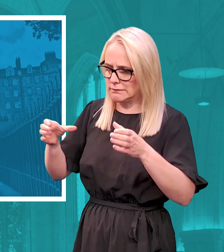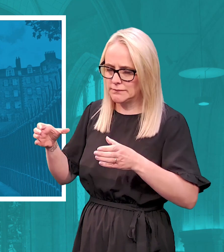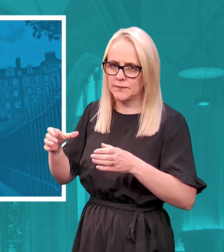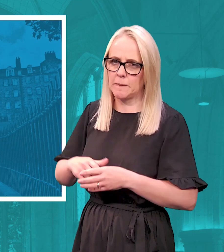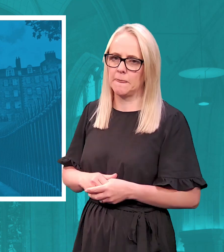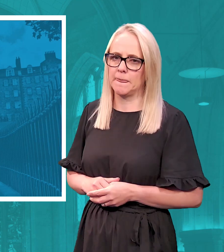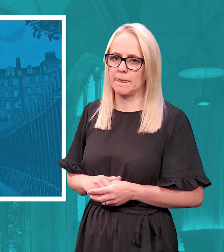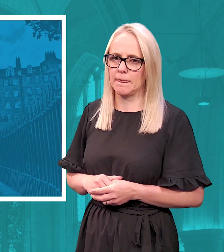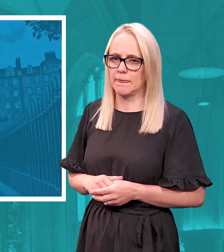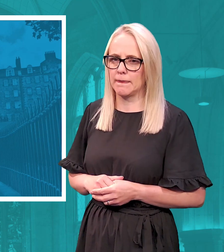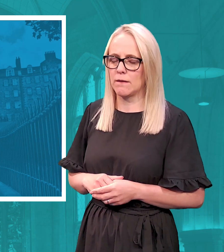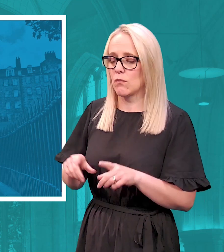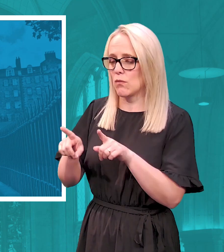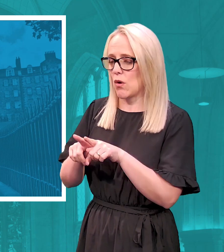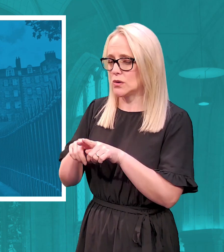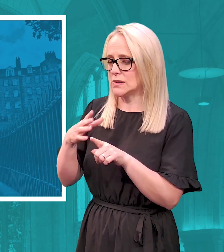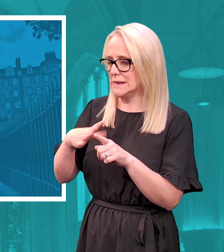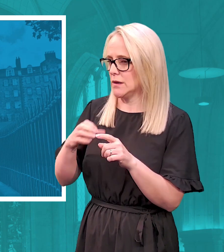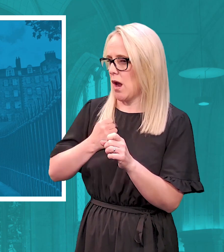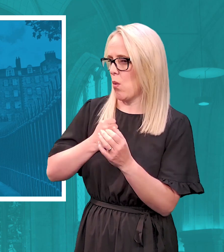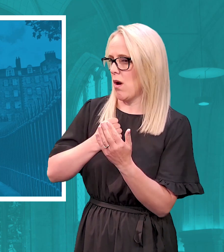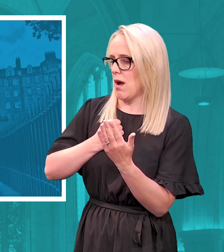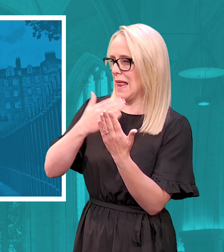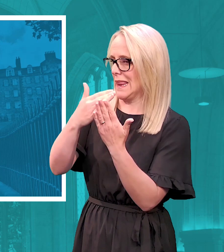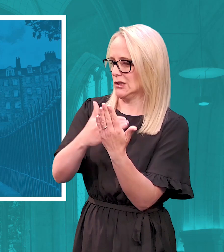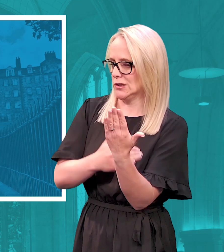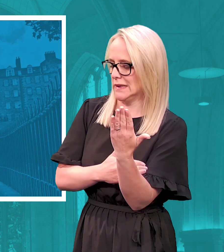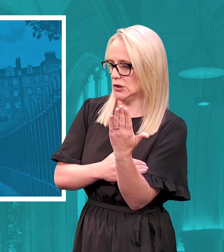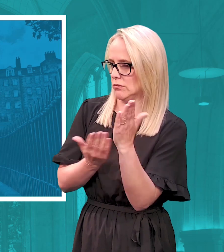And we will need to update legislation under which we operate,